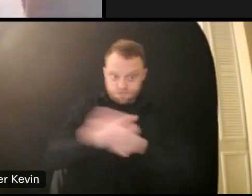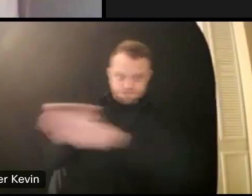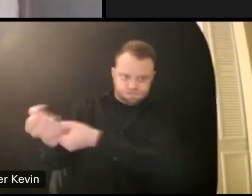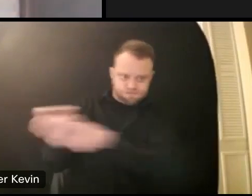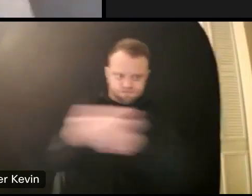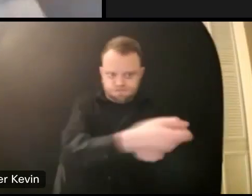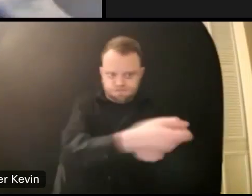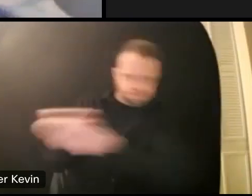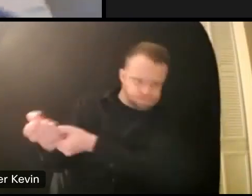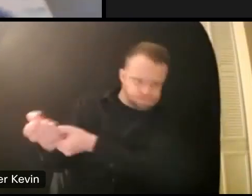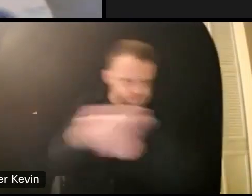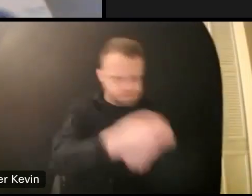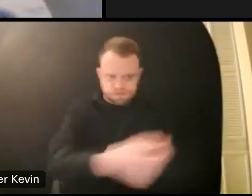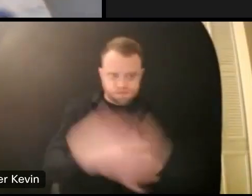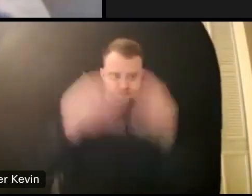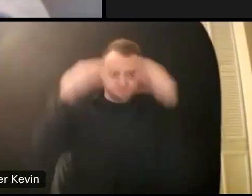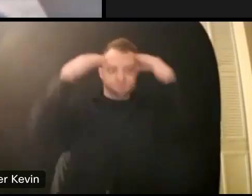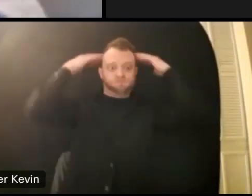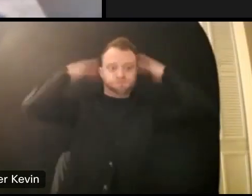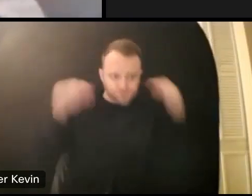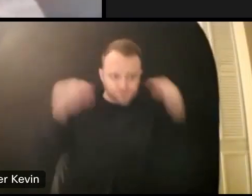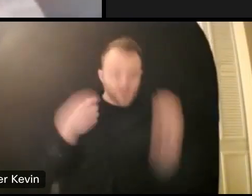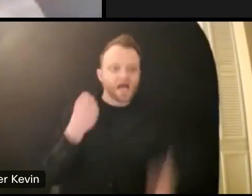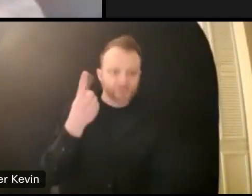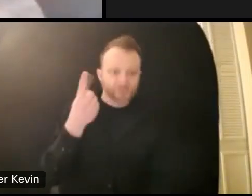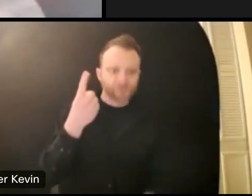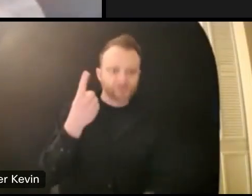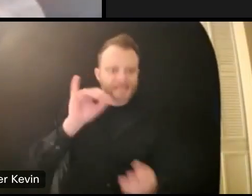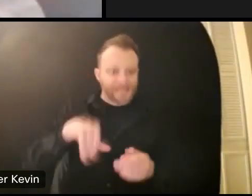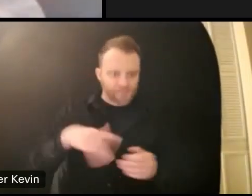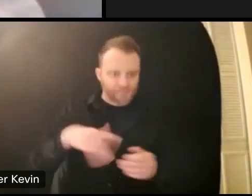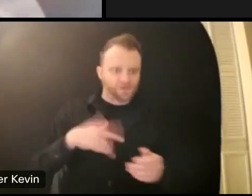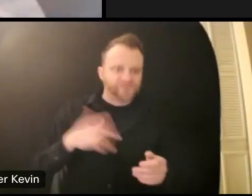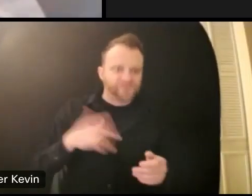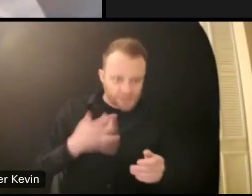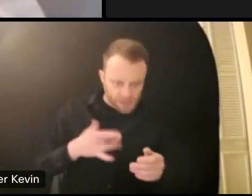can before you are sworn in, but this is not going to be the only time we talk.